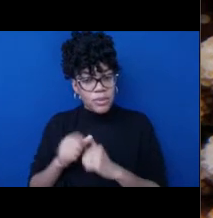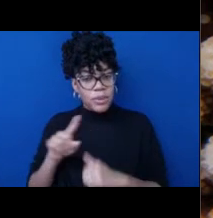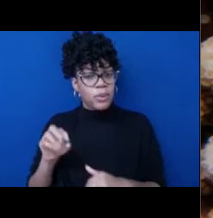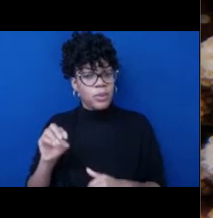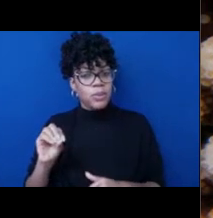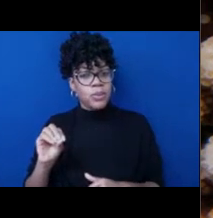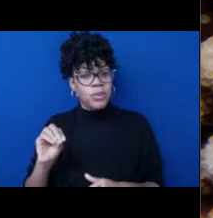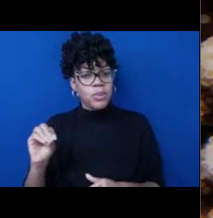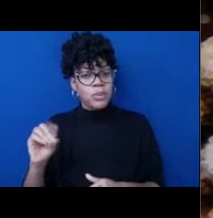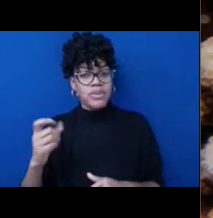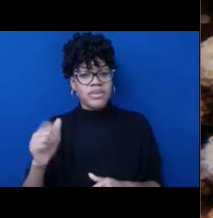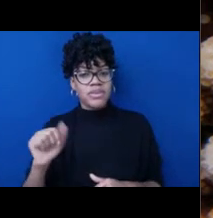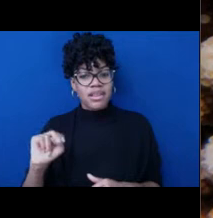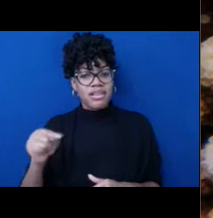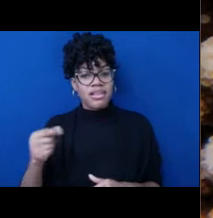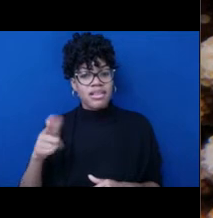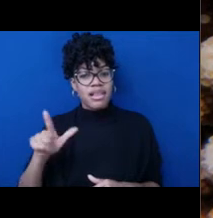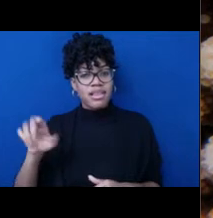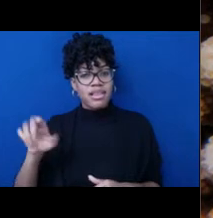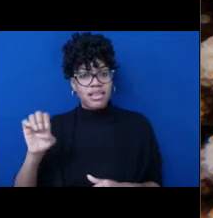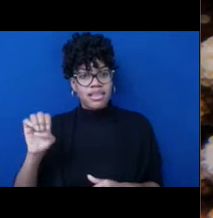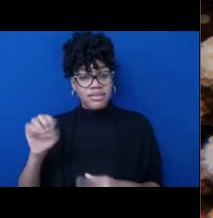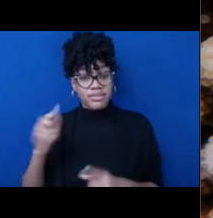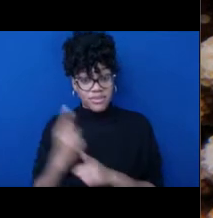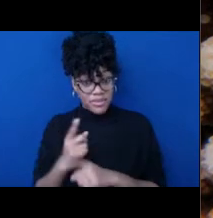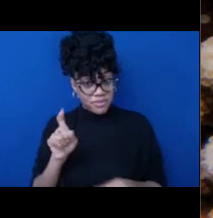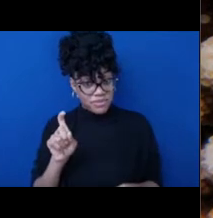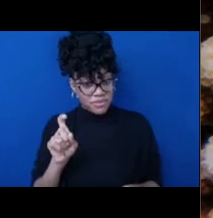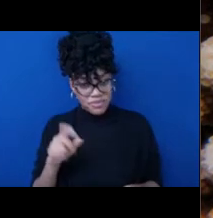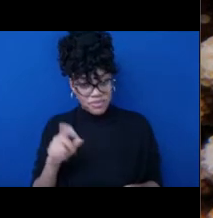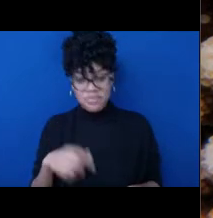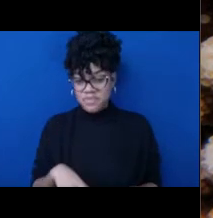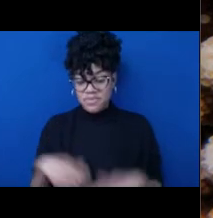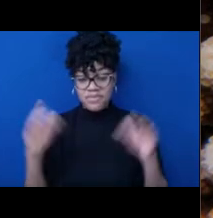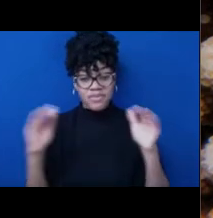And we know that they are living in 'ohana or family groups